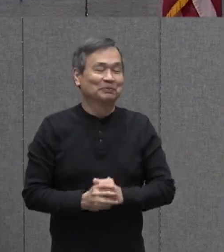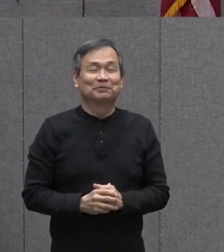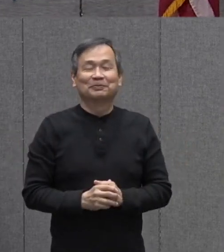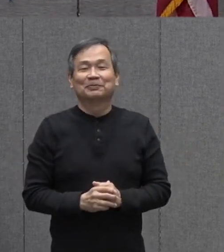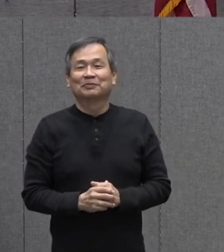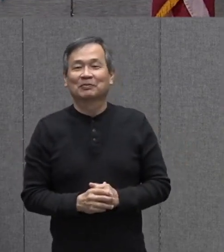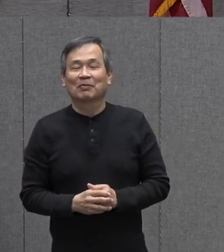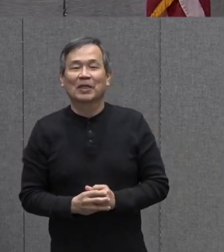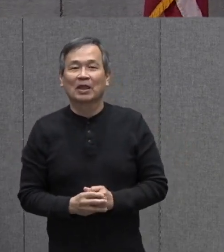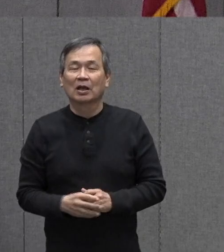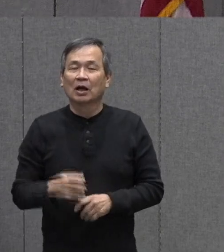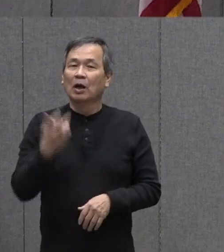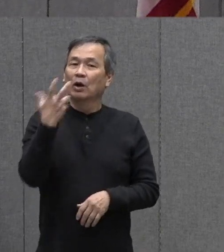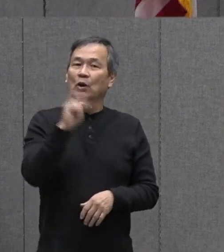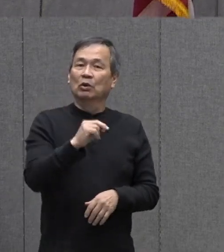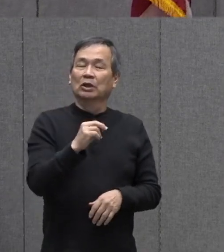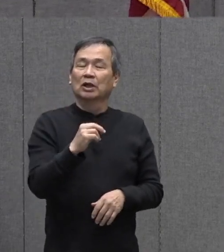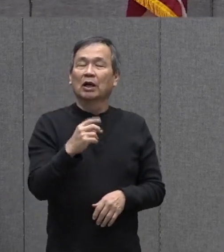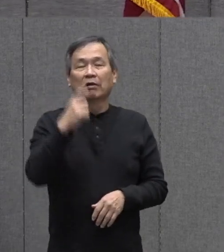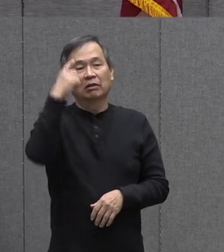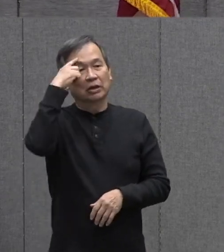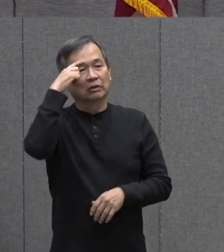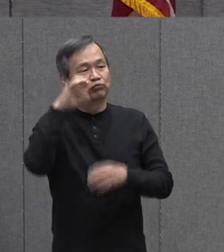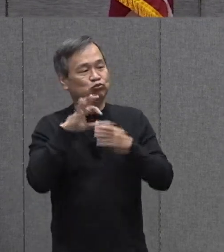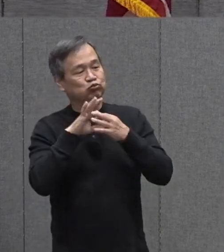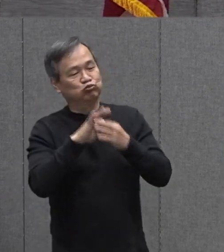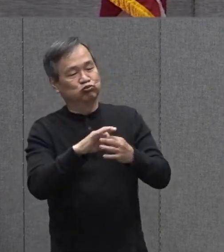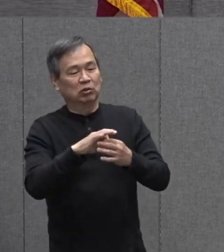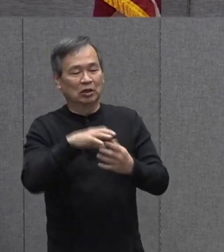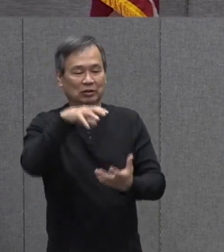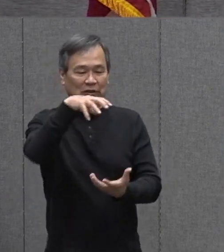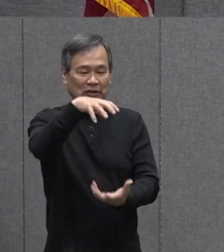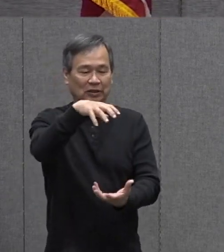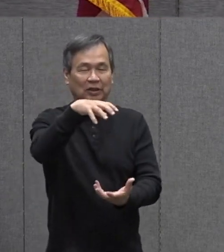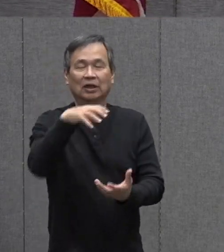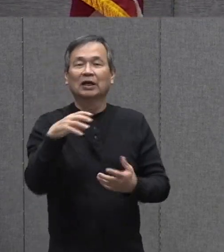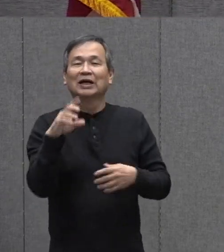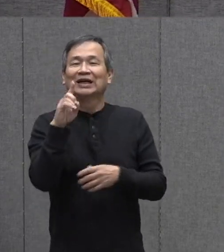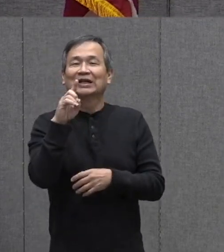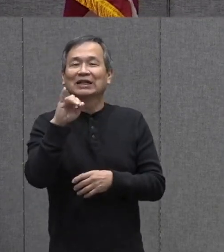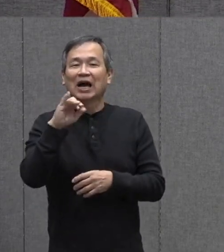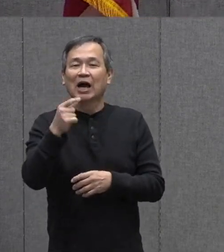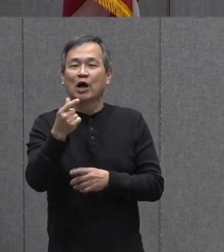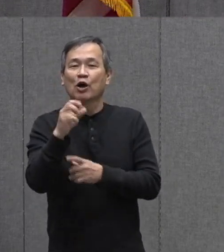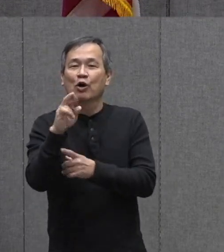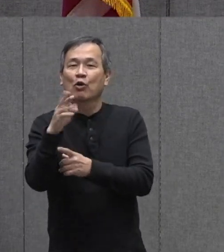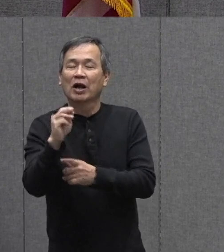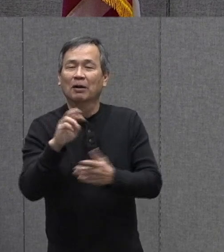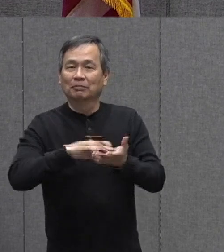So when I'm thinking about the Earth, and making a diagram, remember, a diagram is an illustration